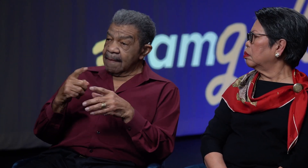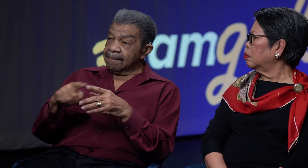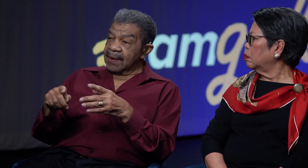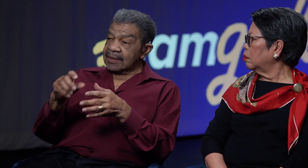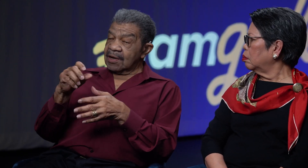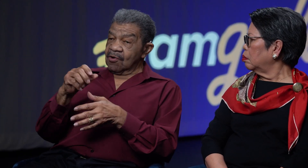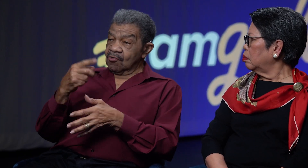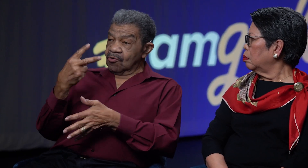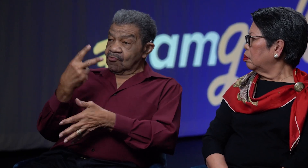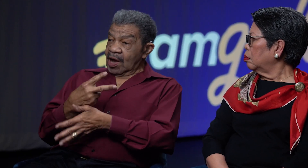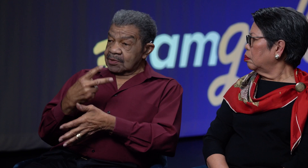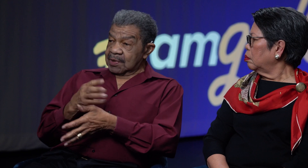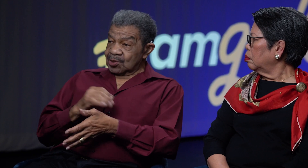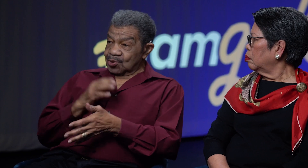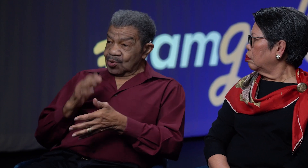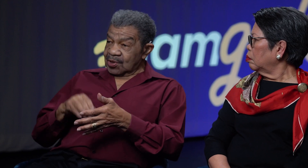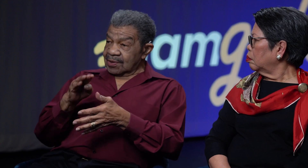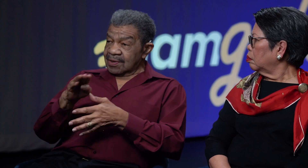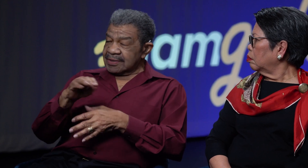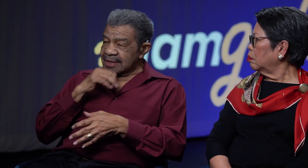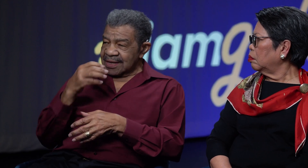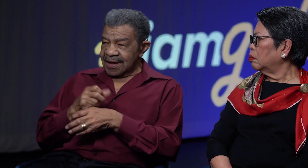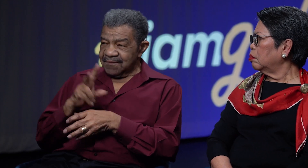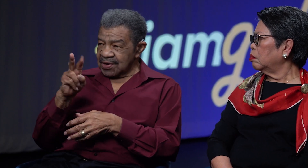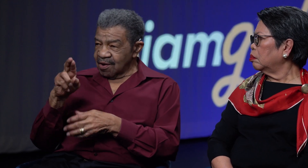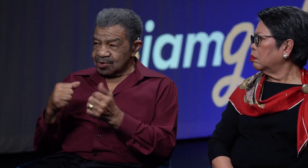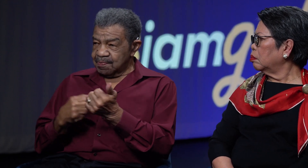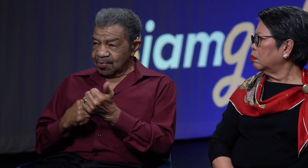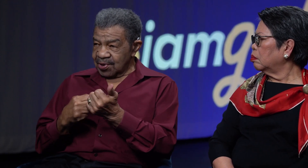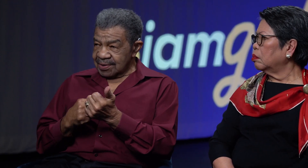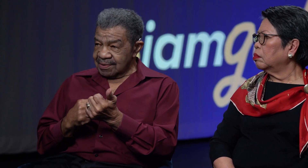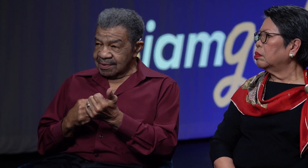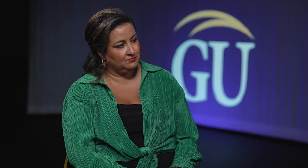With graduate students, they don't get VR support.